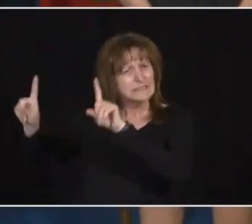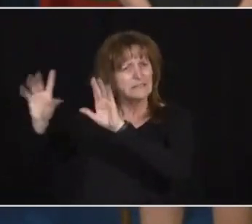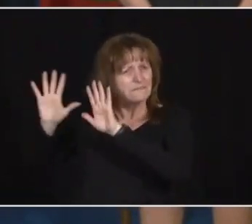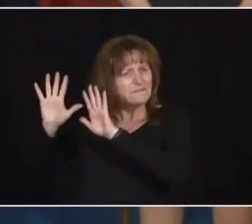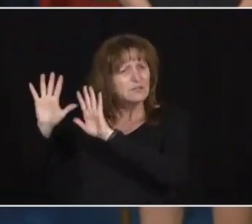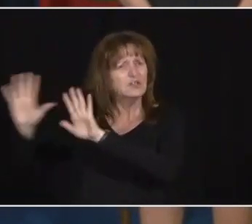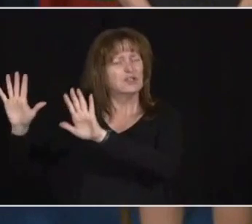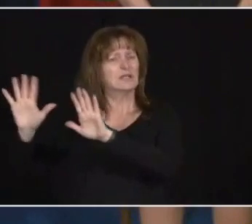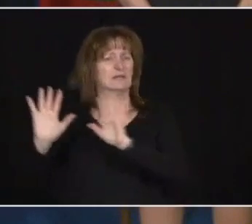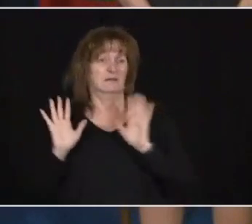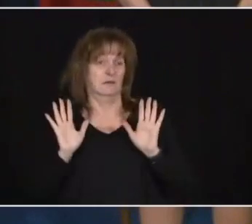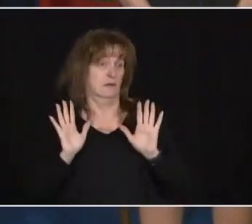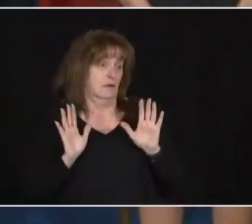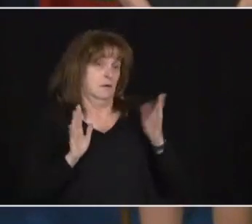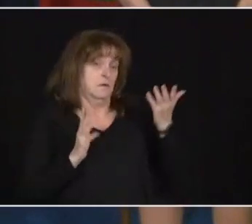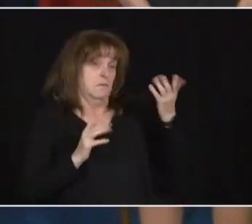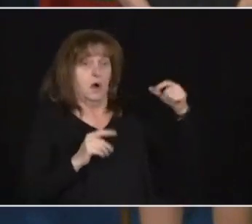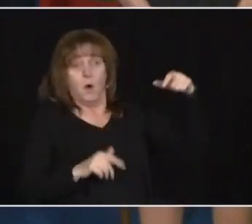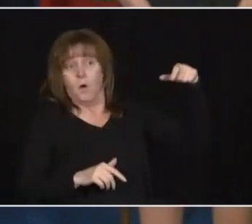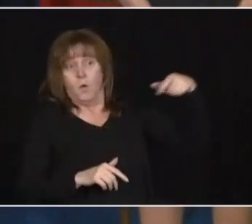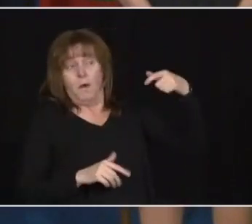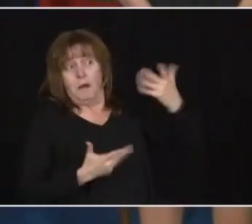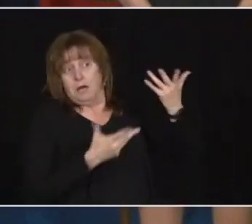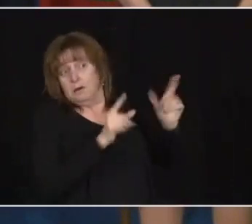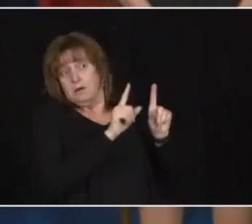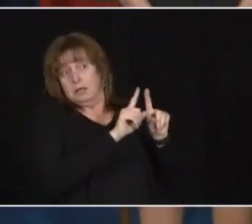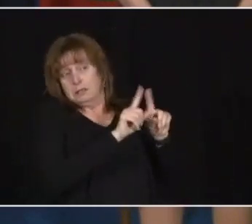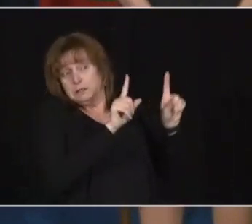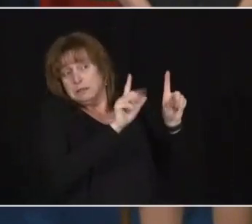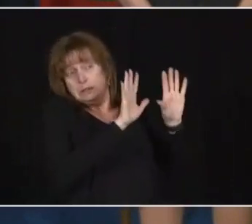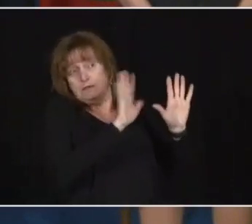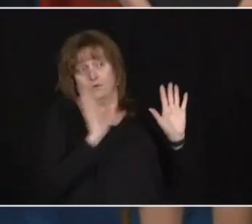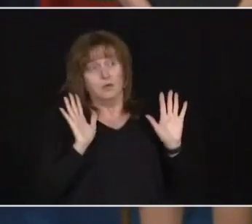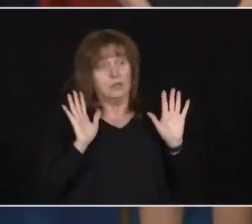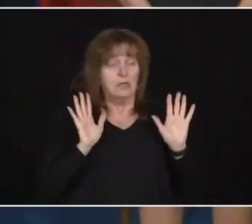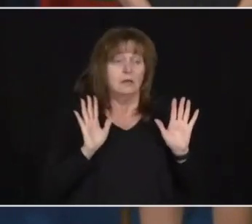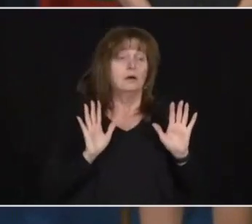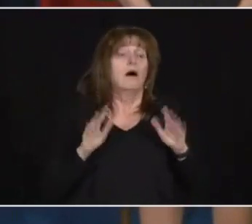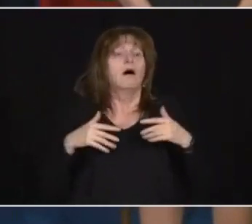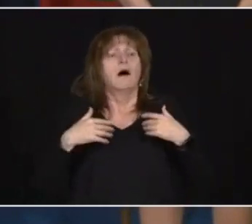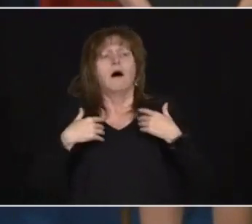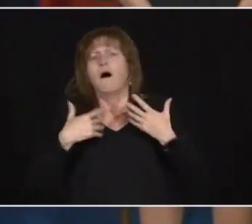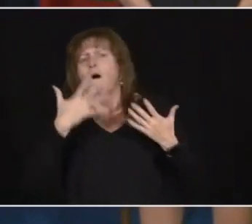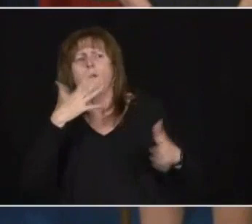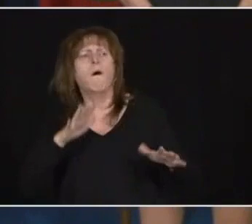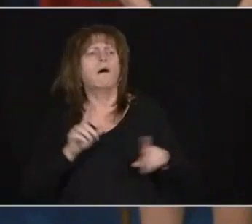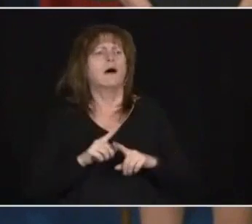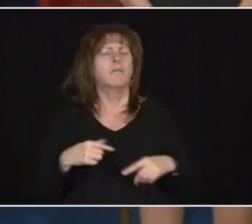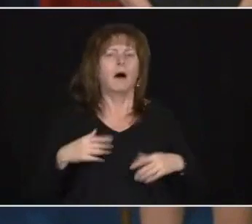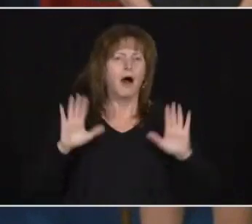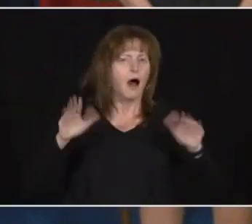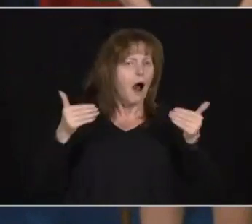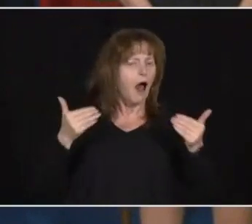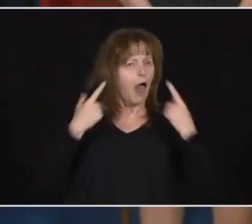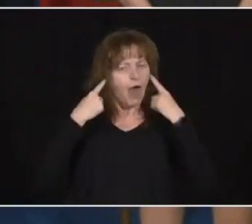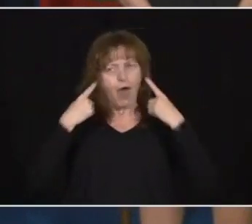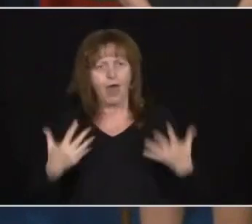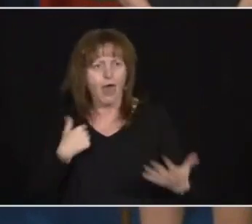Brian, I'm just not going to chance it. We've worked so hard, come so far in this fight and all